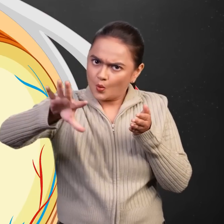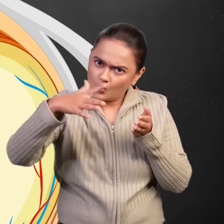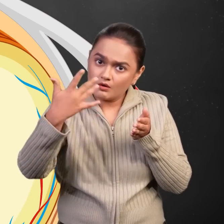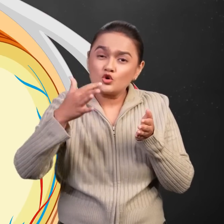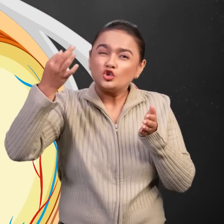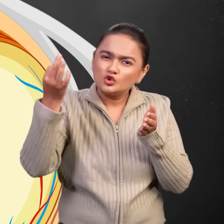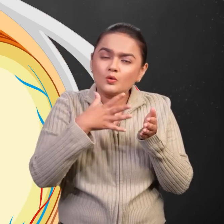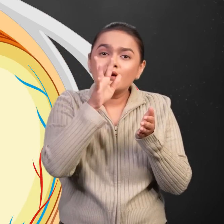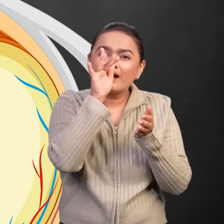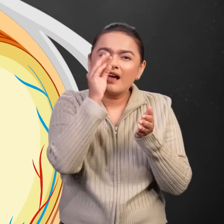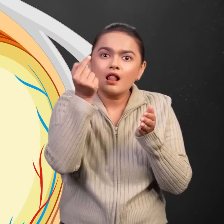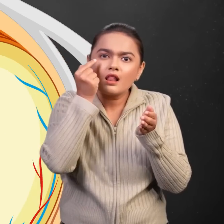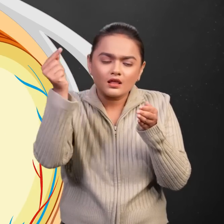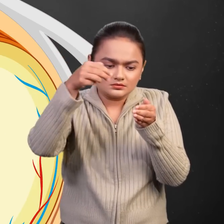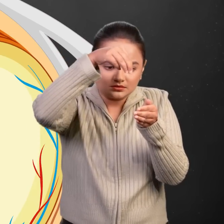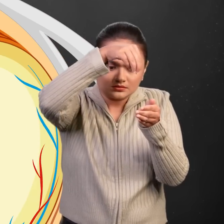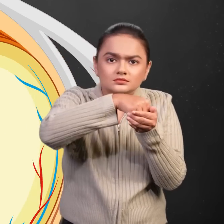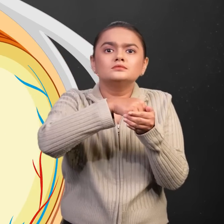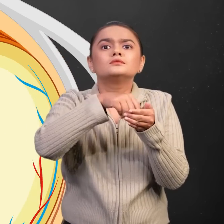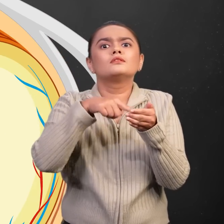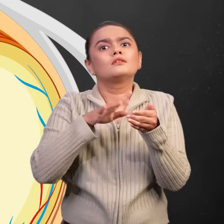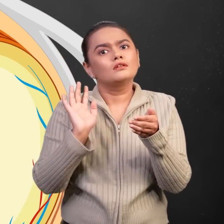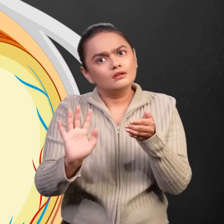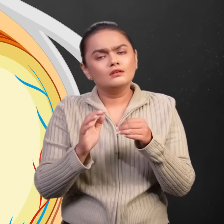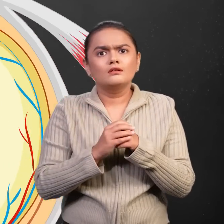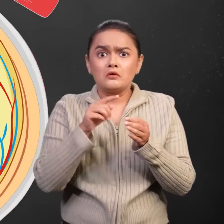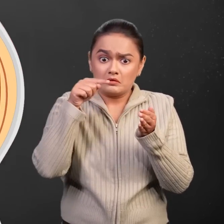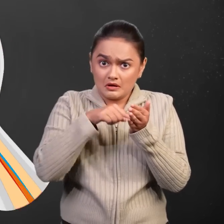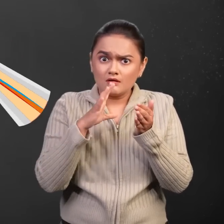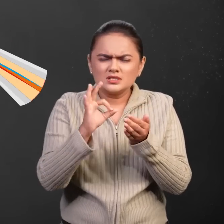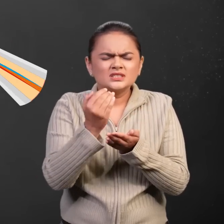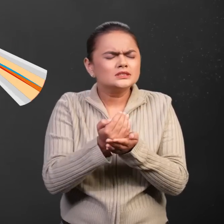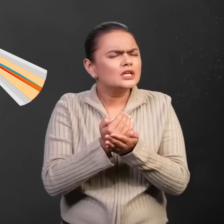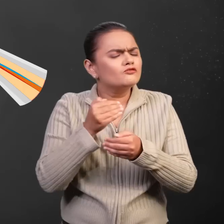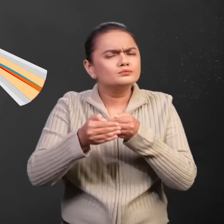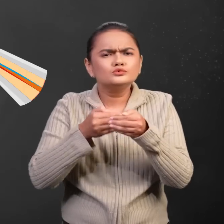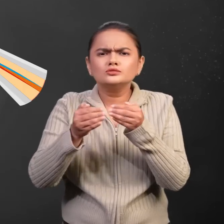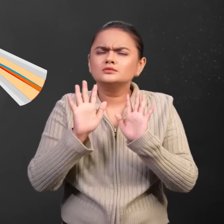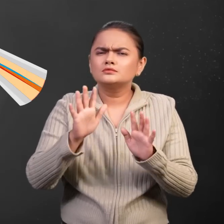And then we inject an artificial lens into the I. I saw this is a very safe procedure.